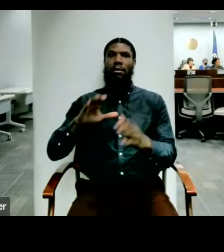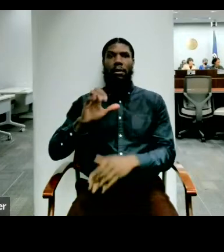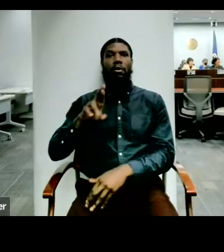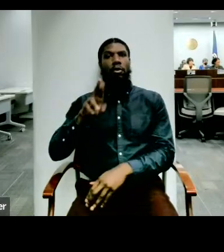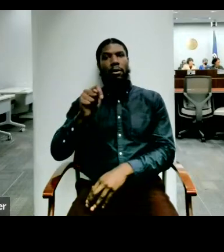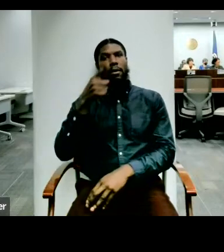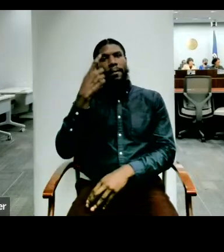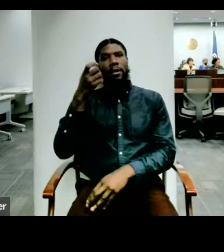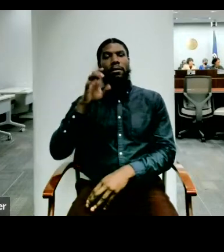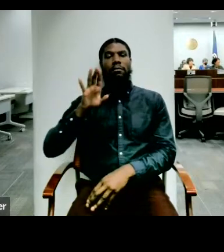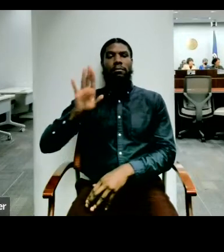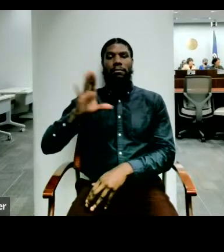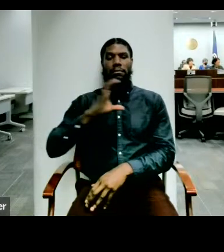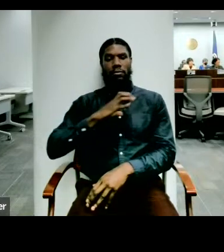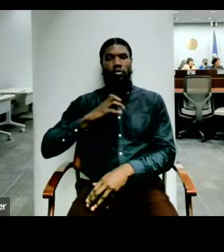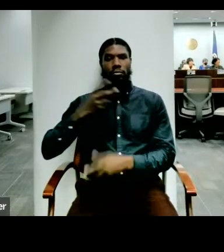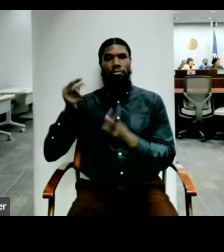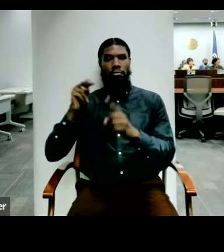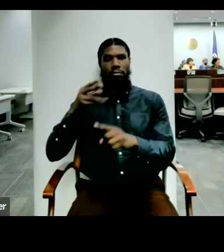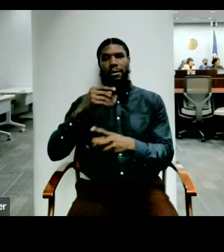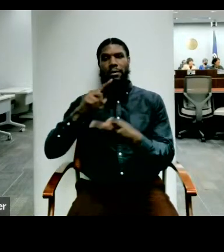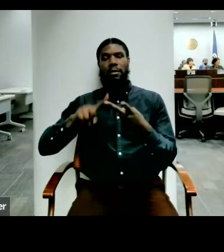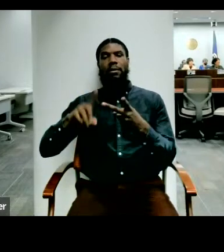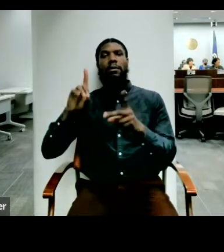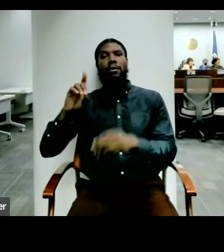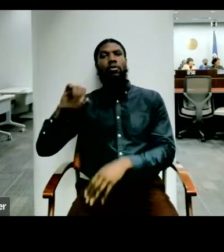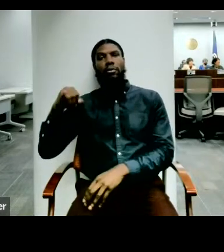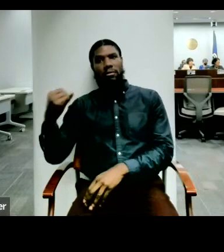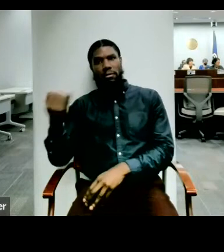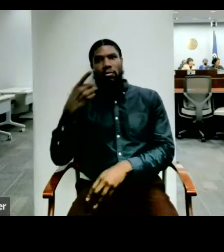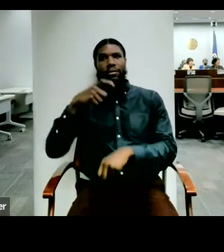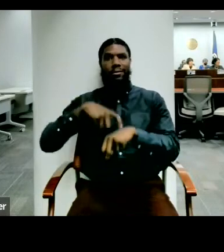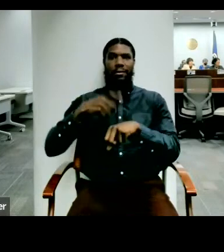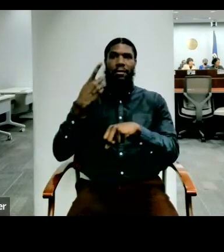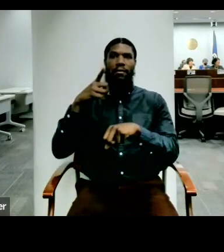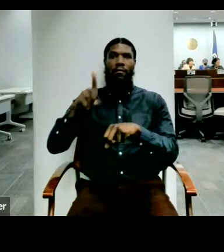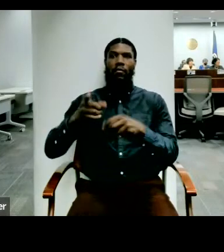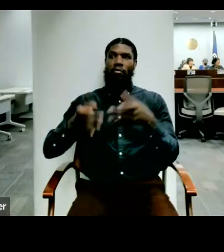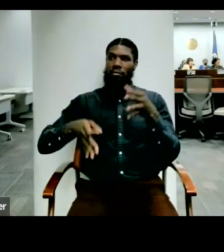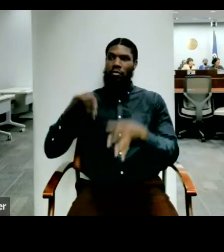and Department of Justice that the time had come for the court to revisit its decision in